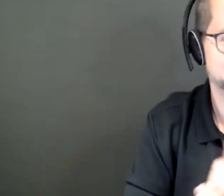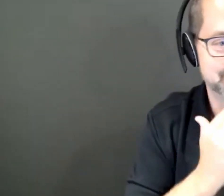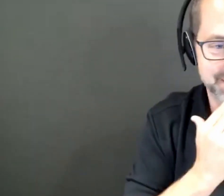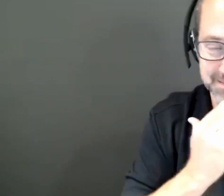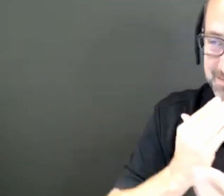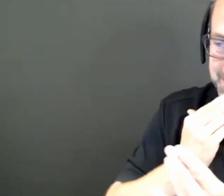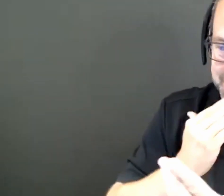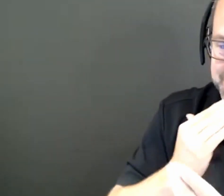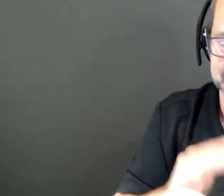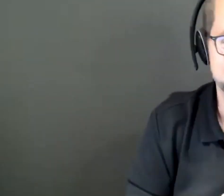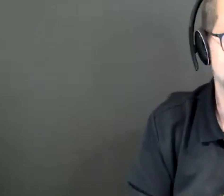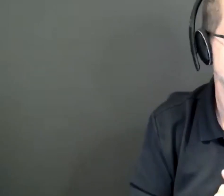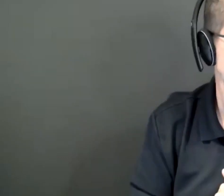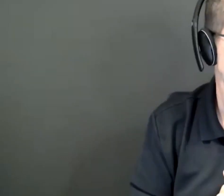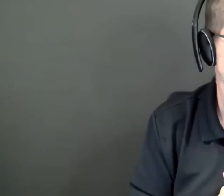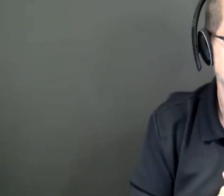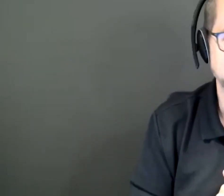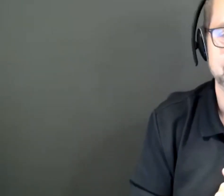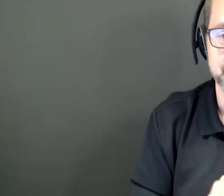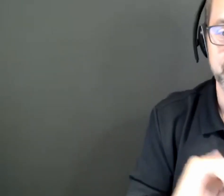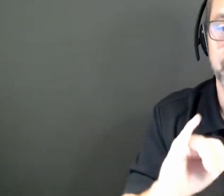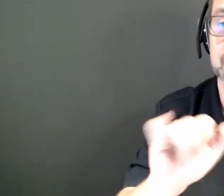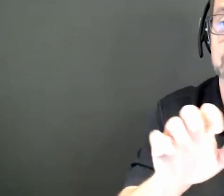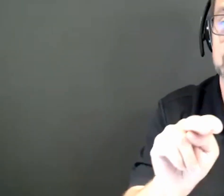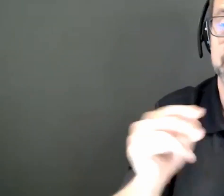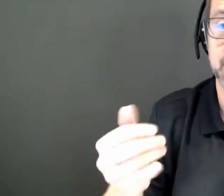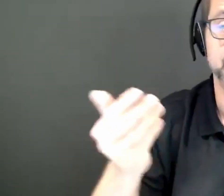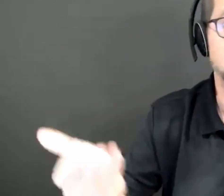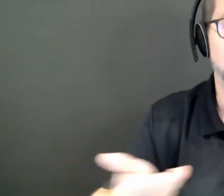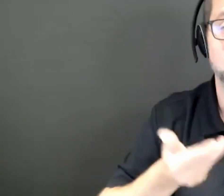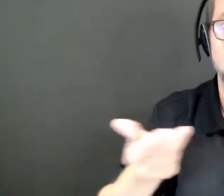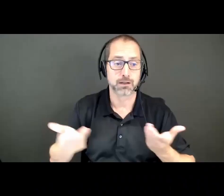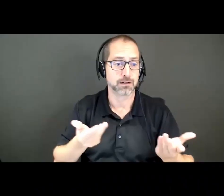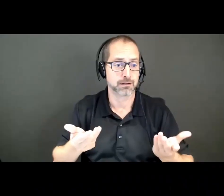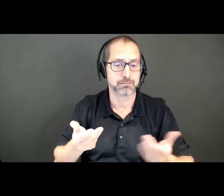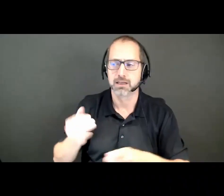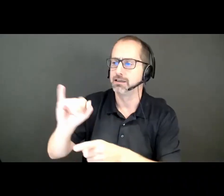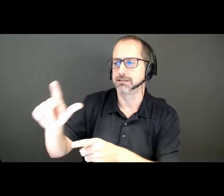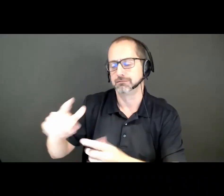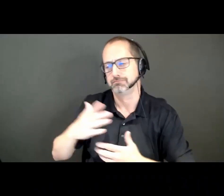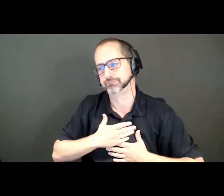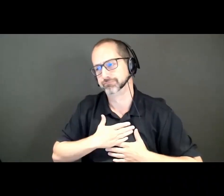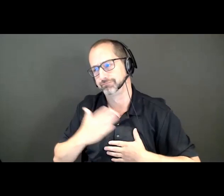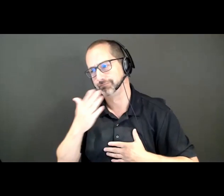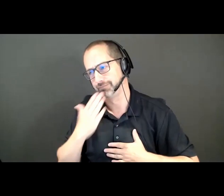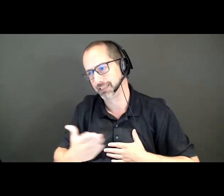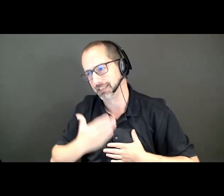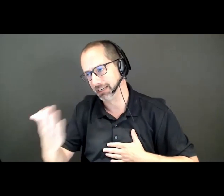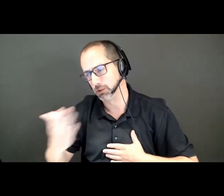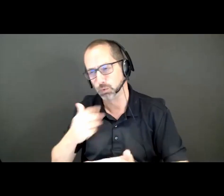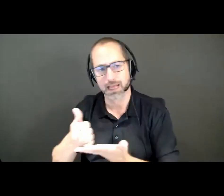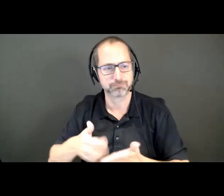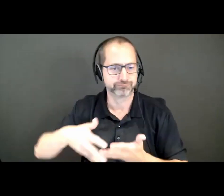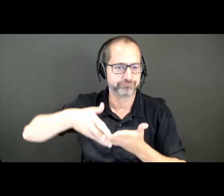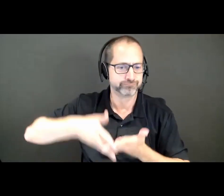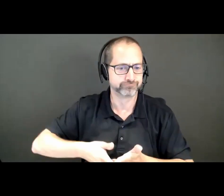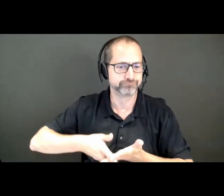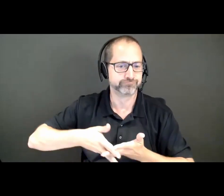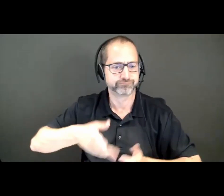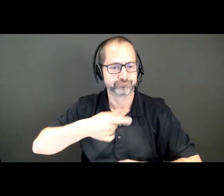Welcome, everybody. My deepest gratitude to Jill for helping ground us. So some